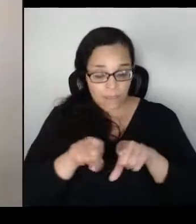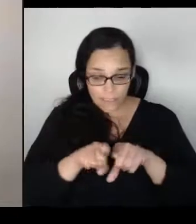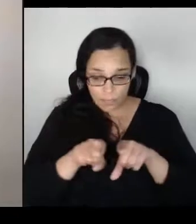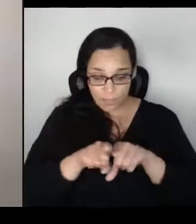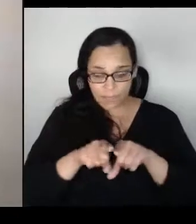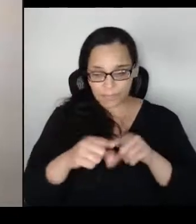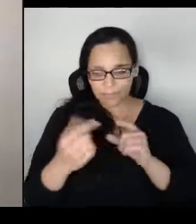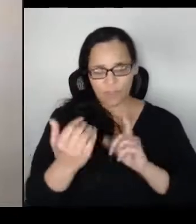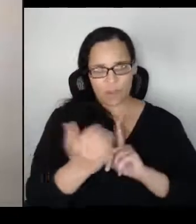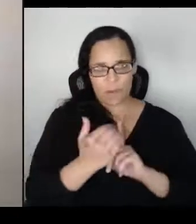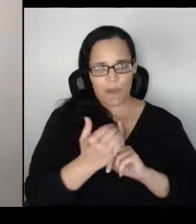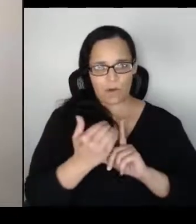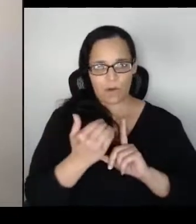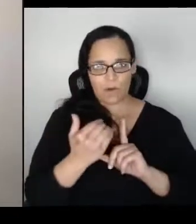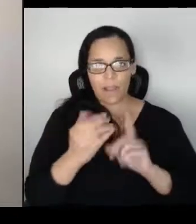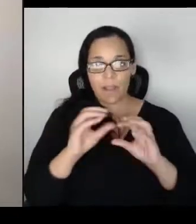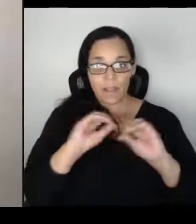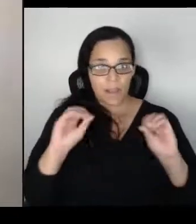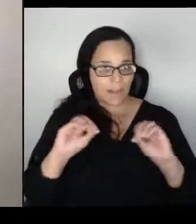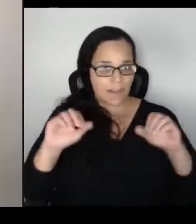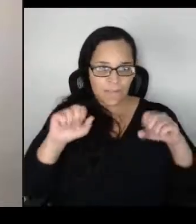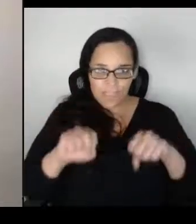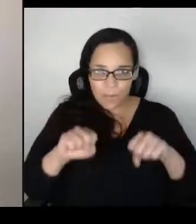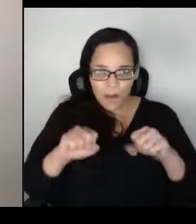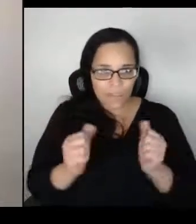none of this is possible without the supportive community.